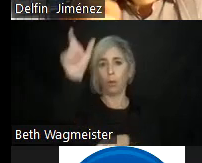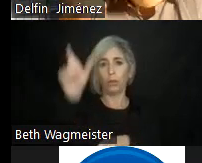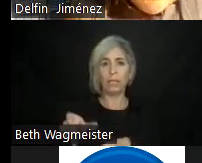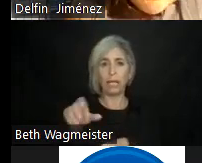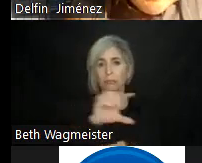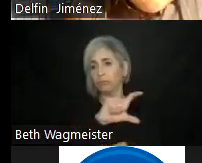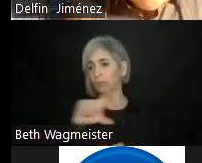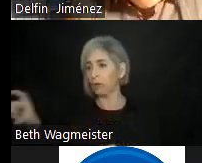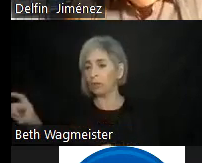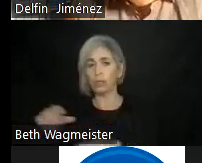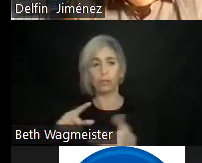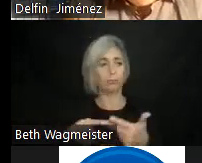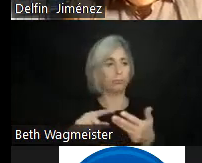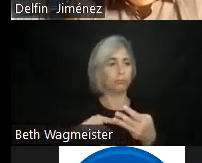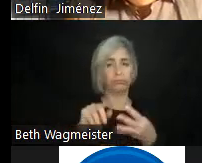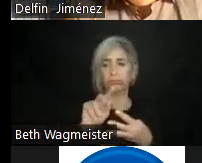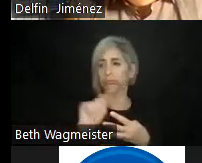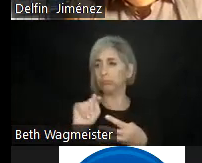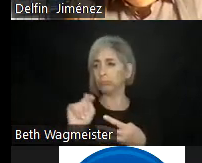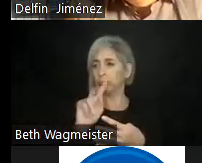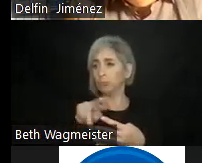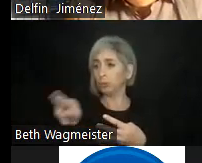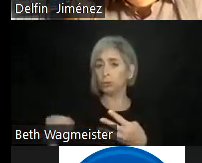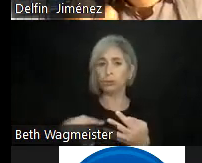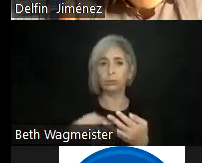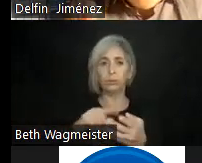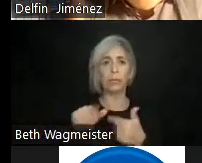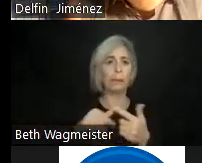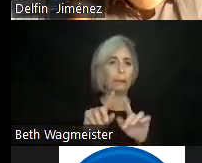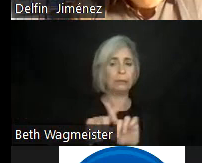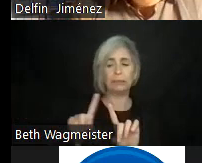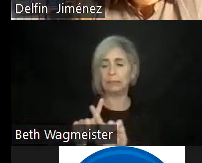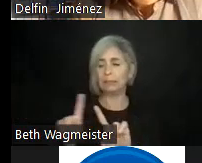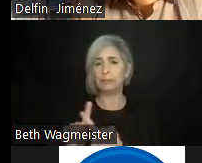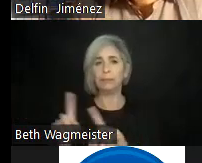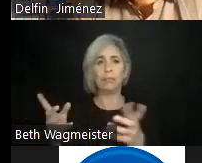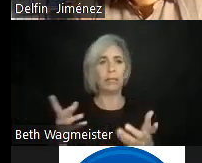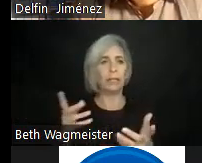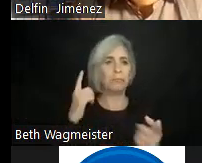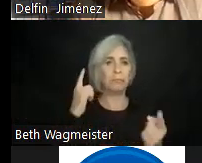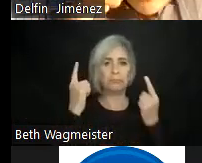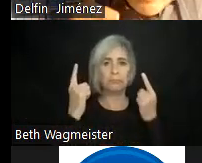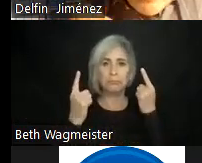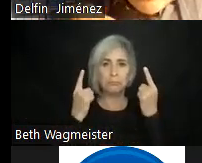toilets, about the different controls and switches, evacuation,